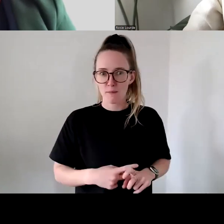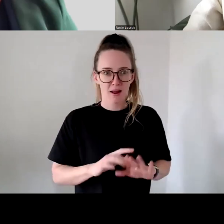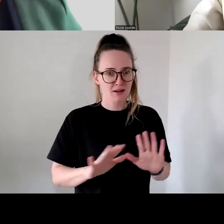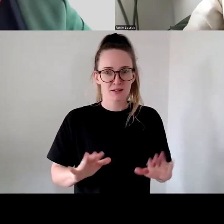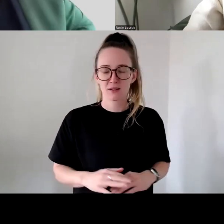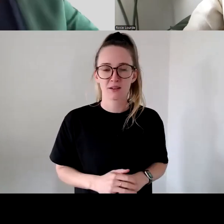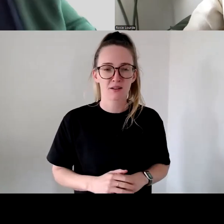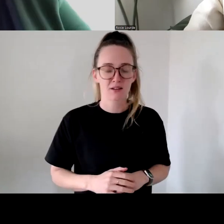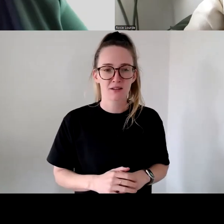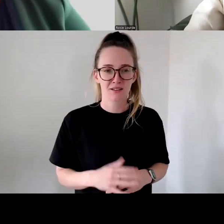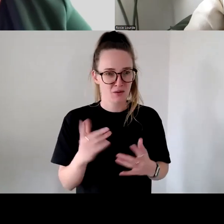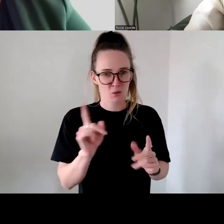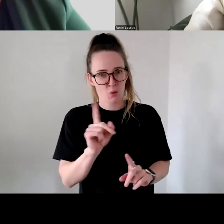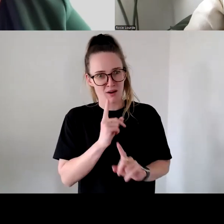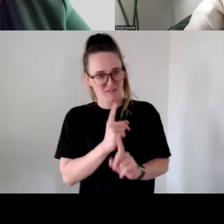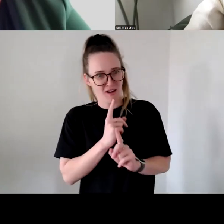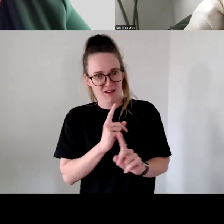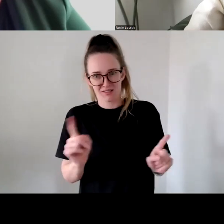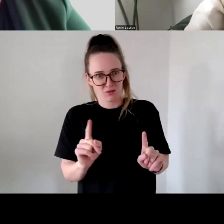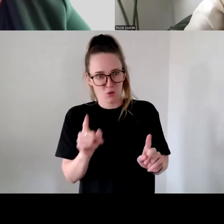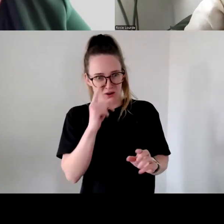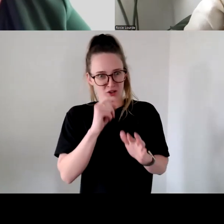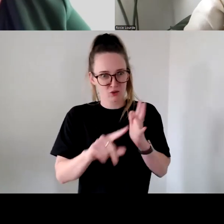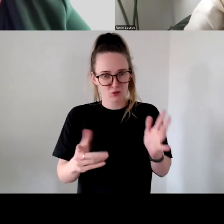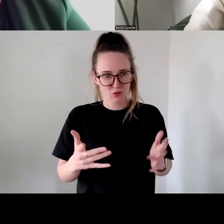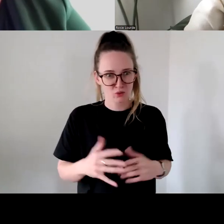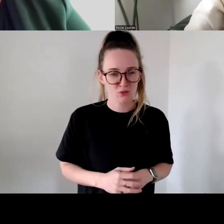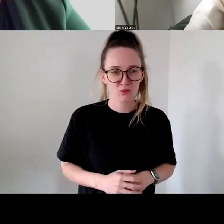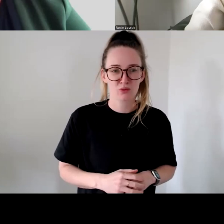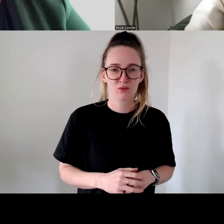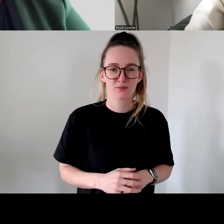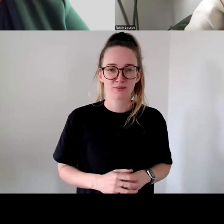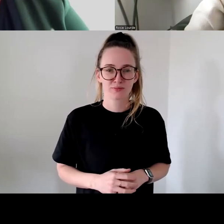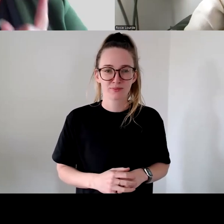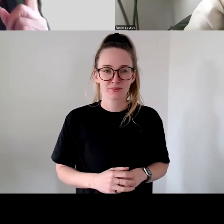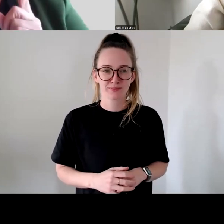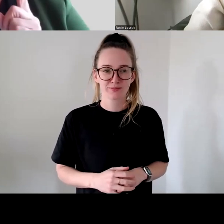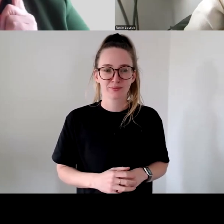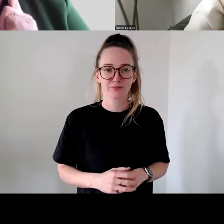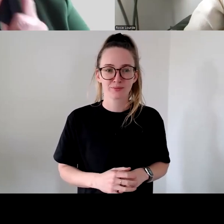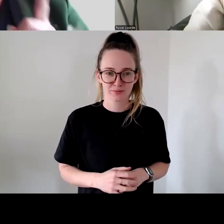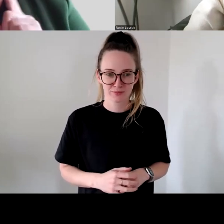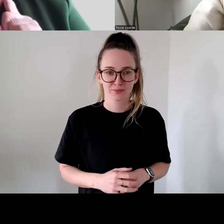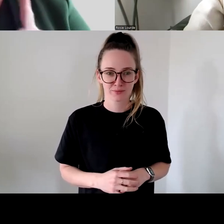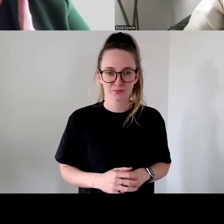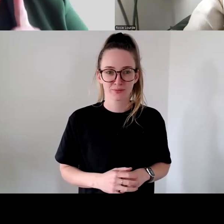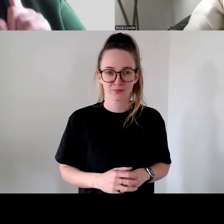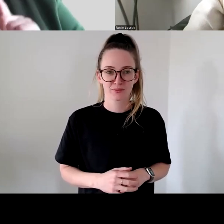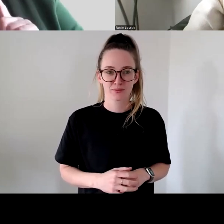someone in a situation like that? >> I would start with so Creative Workplaces is